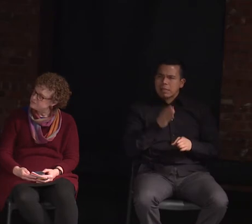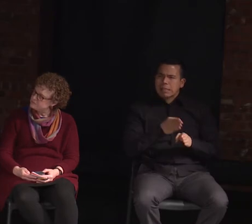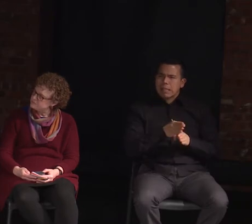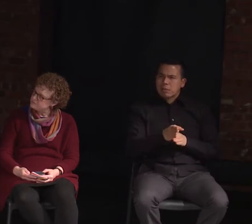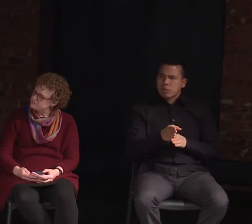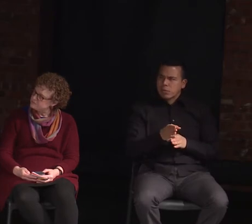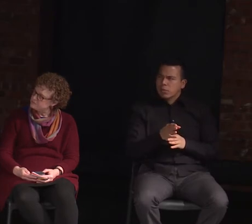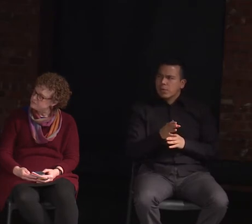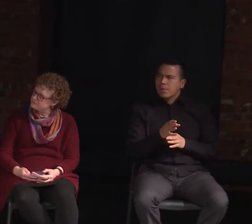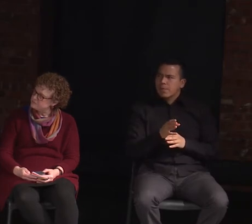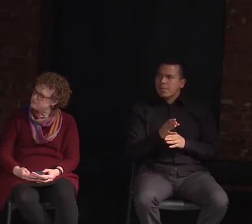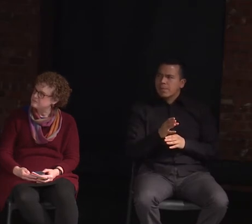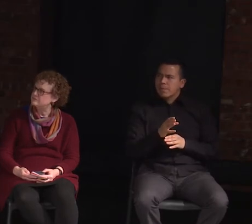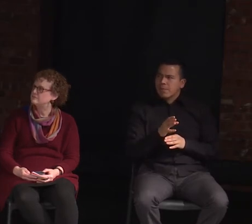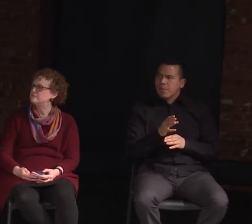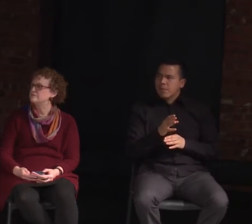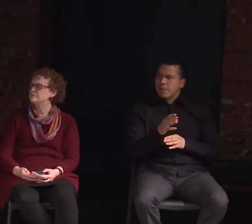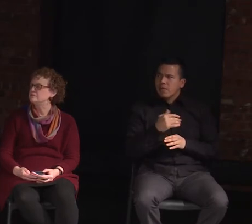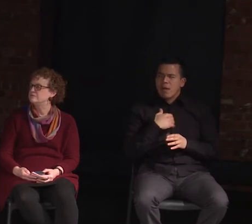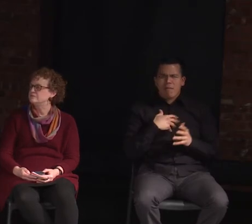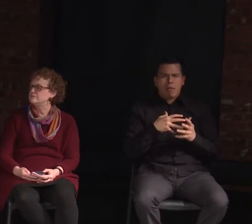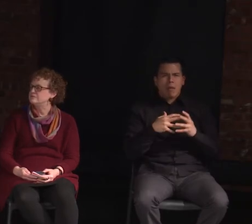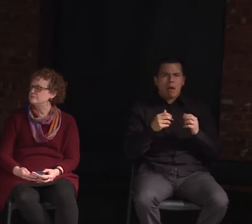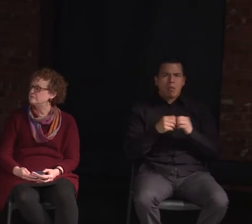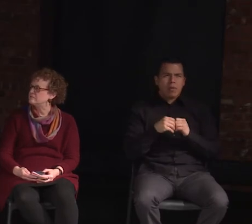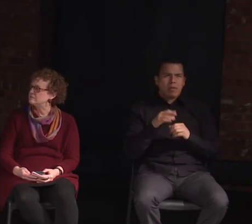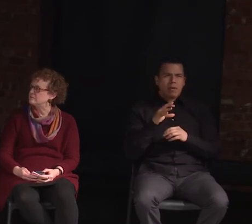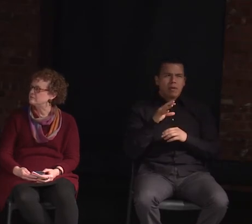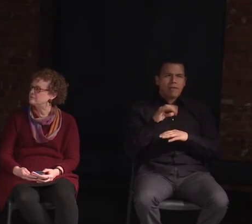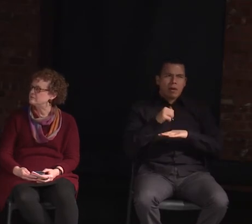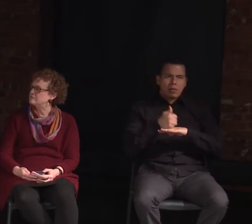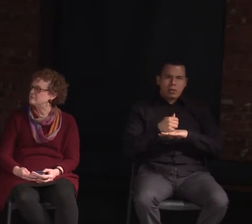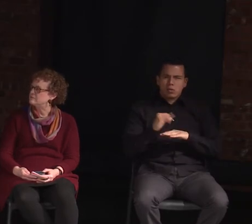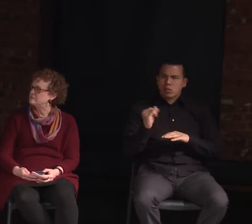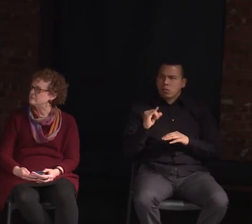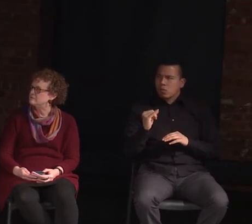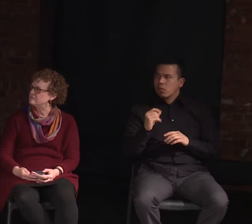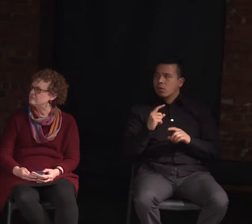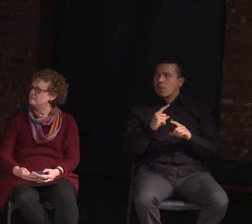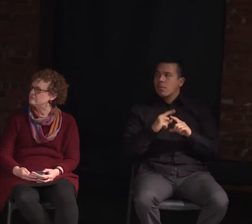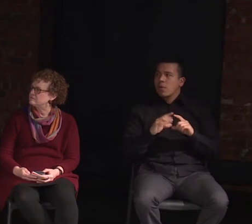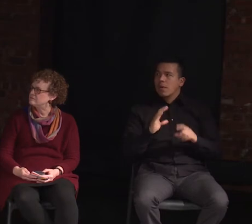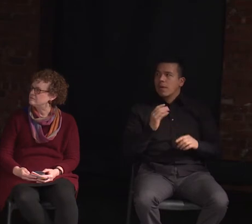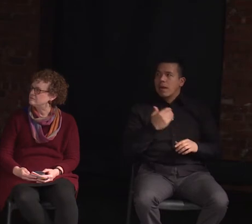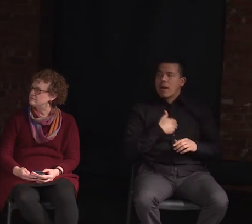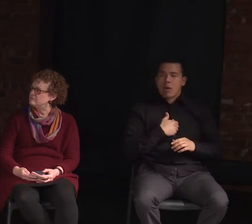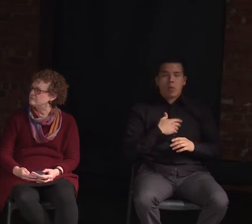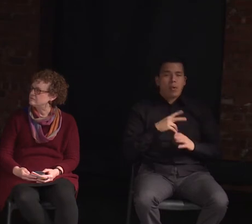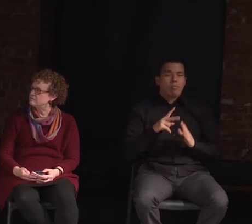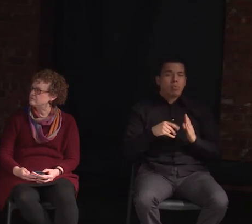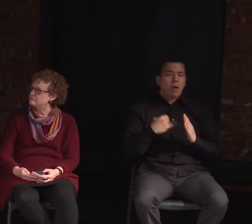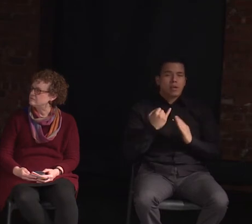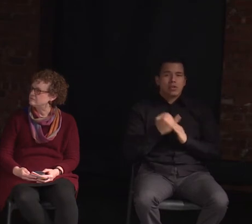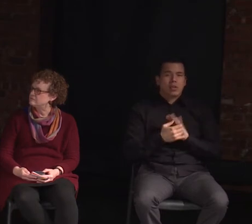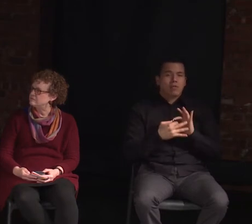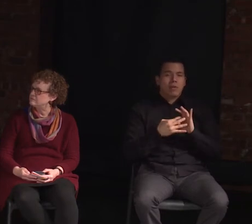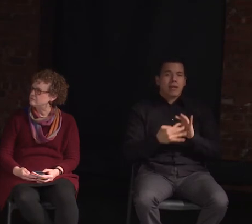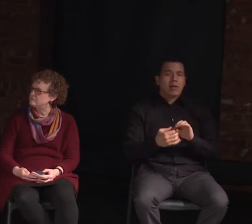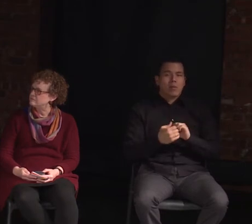There's a lot of stuff we can talk about as we go on, in that relation. Our project I guess in terms of trying to understand what we do, and how we could do